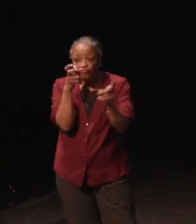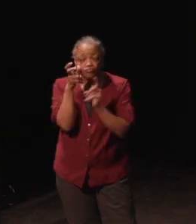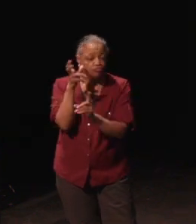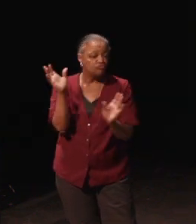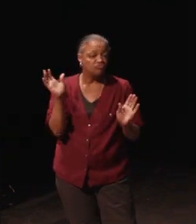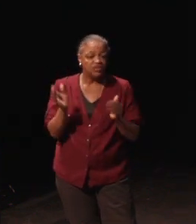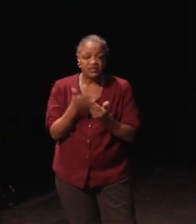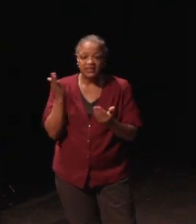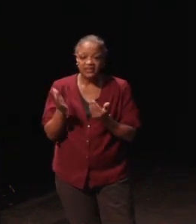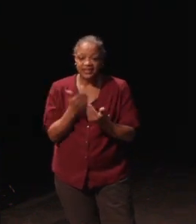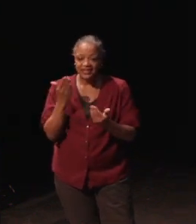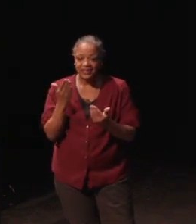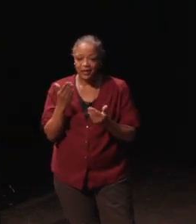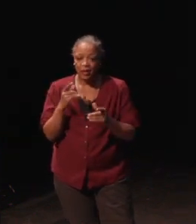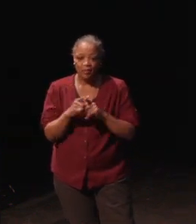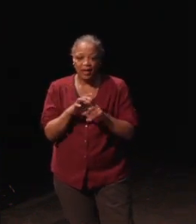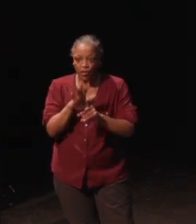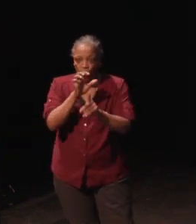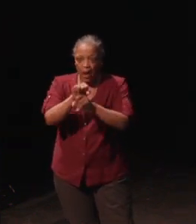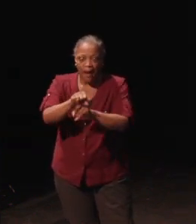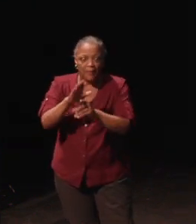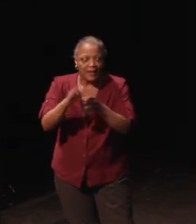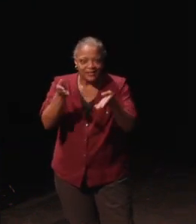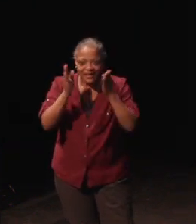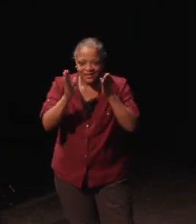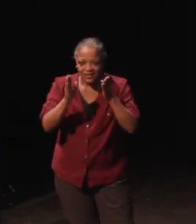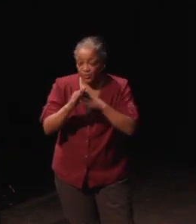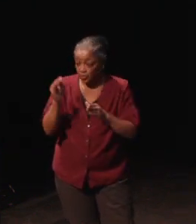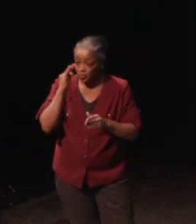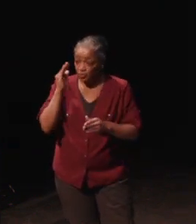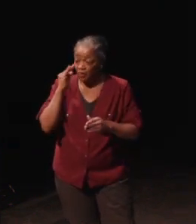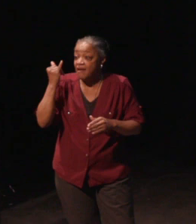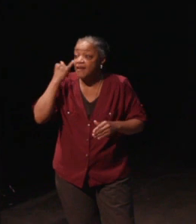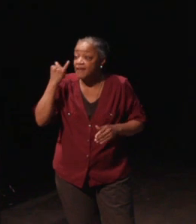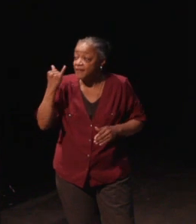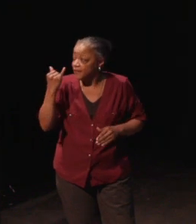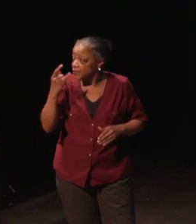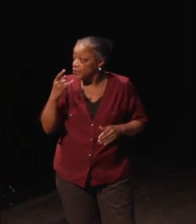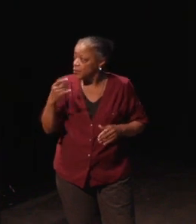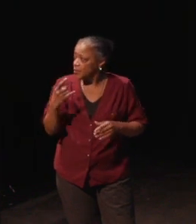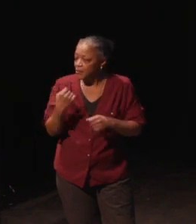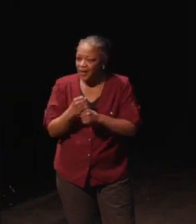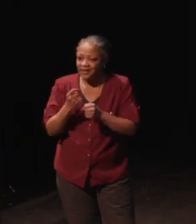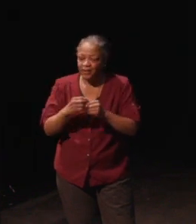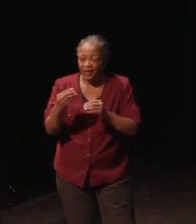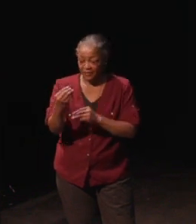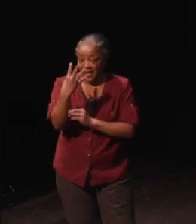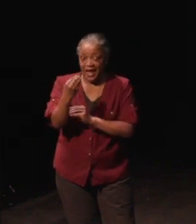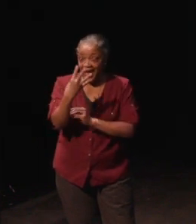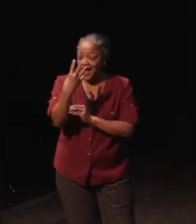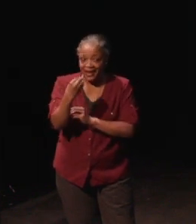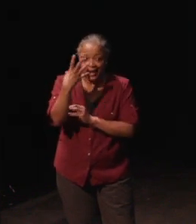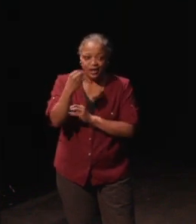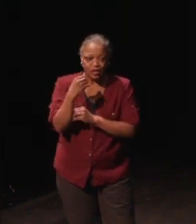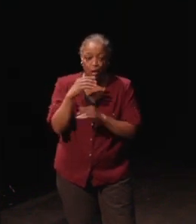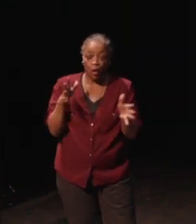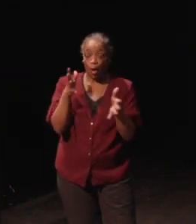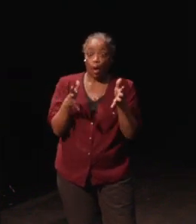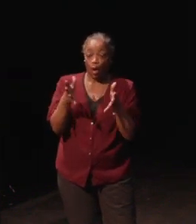importantly you can grab his attention. Everybody knows that if you make something flash or you make it animated up and down,